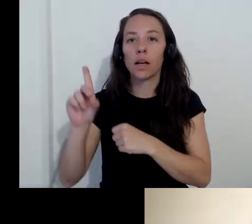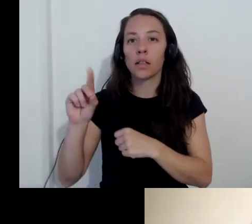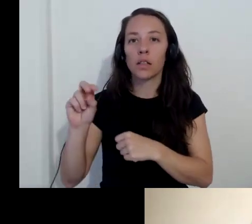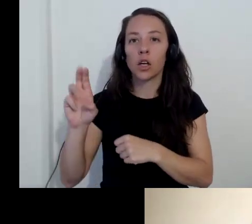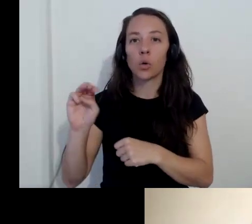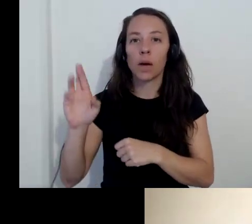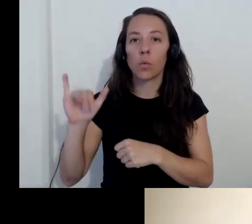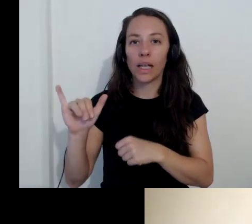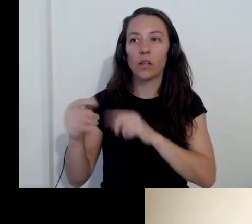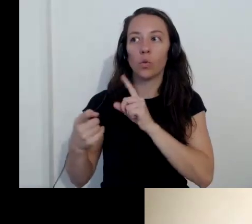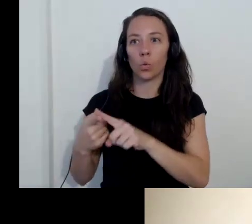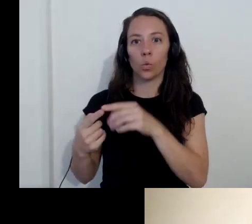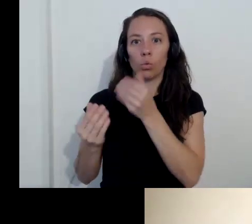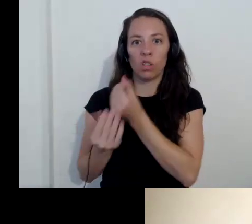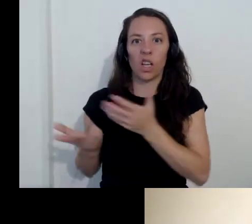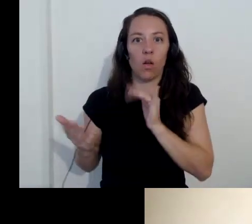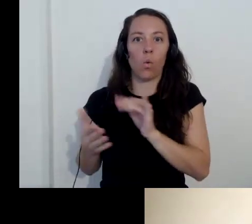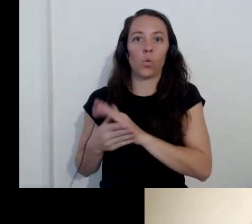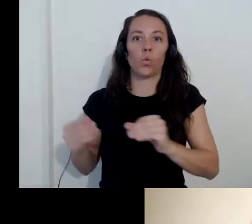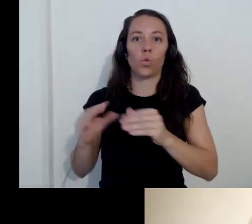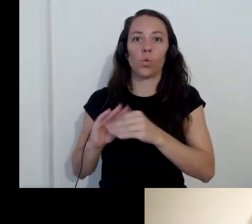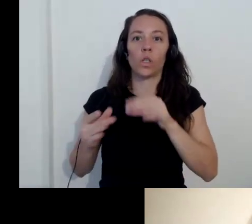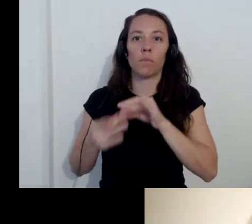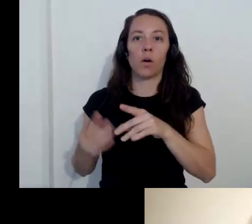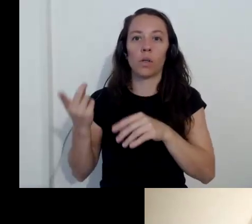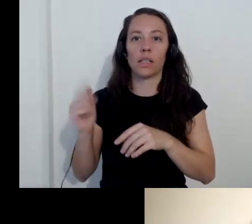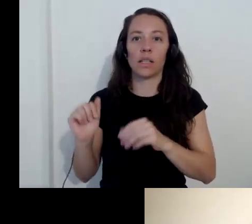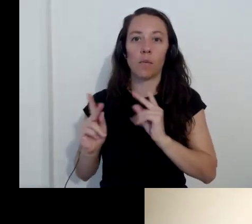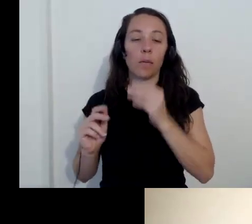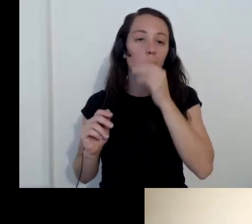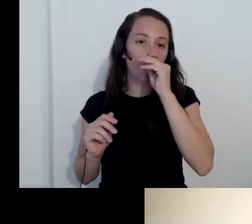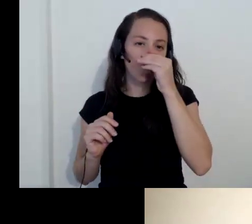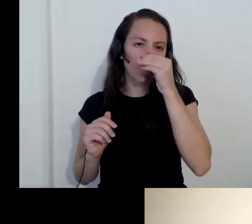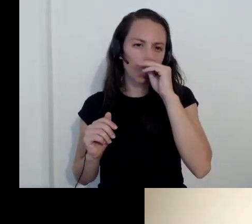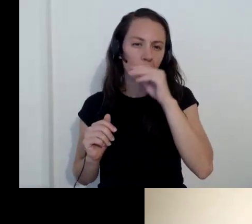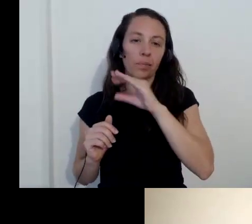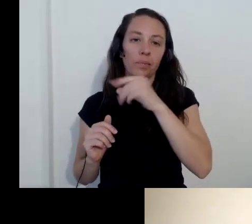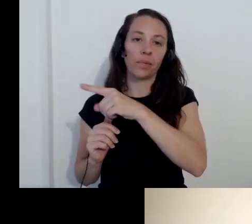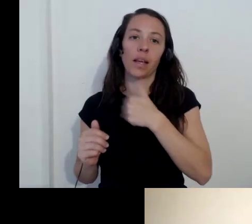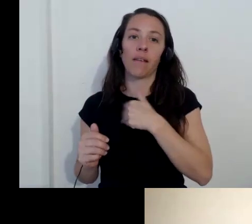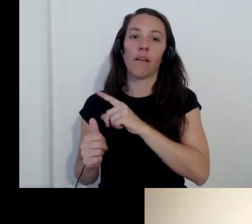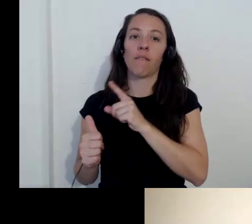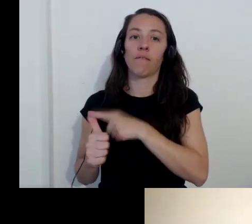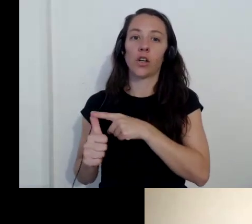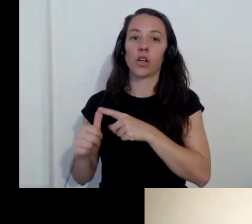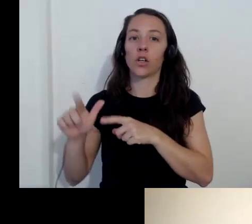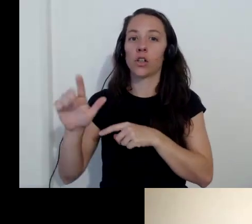And that company has a first look deal with Hello Sunshine which is Reece Witherspoon's company